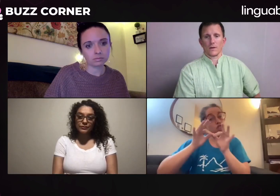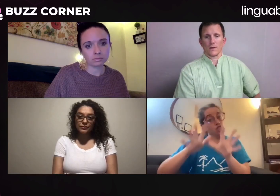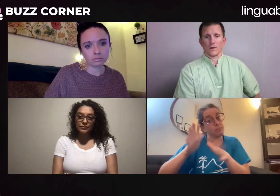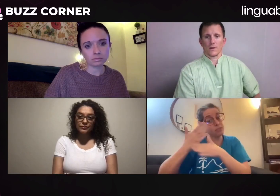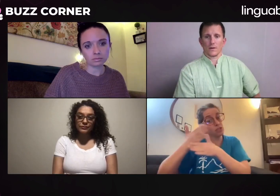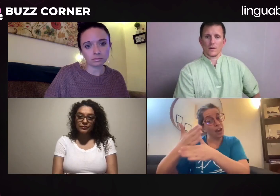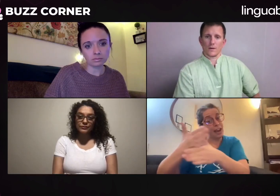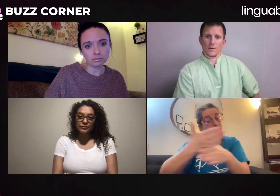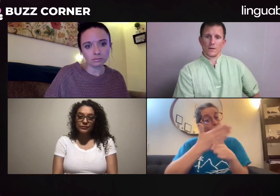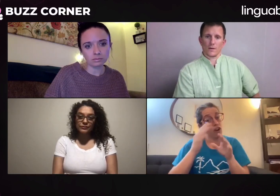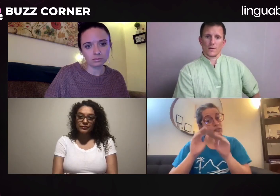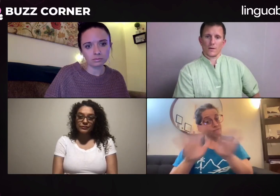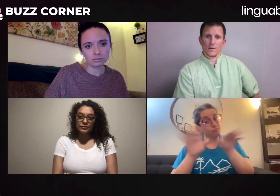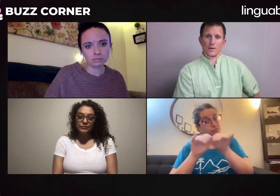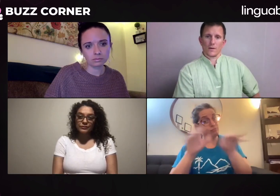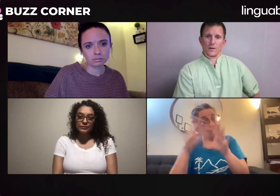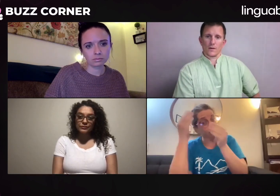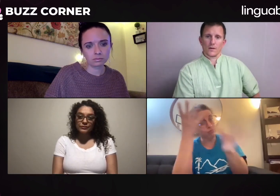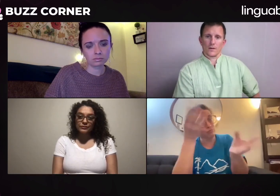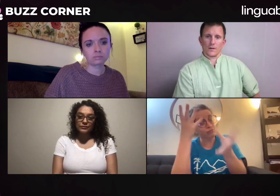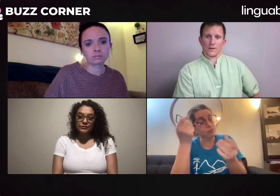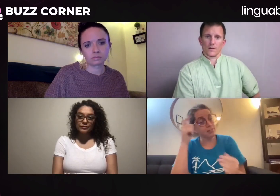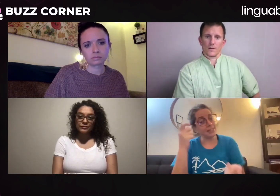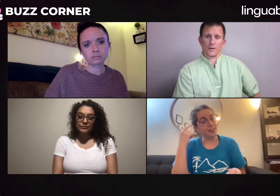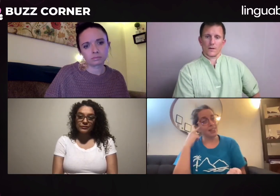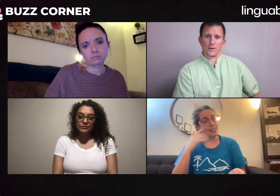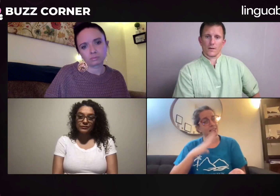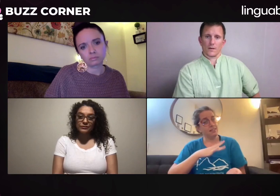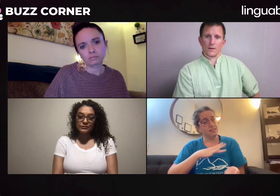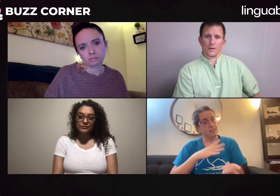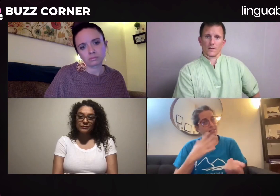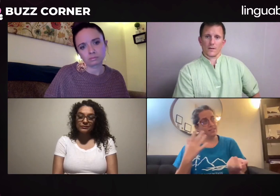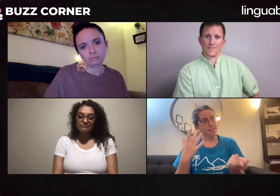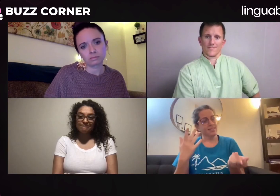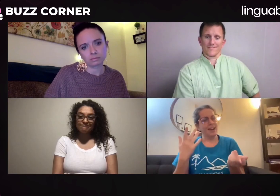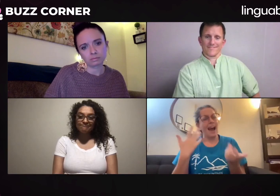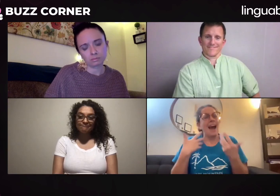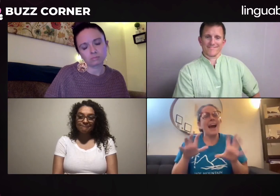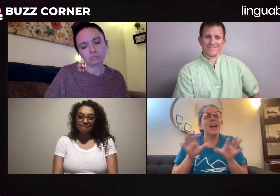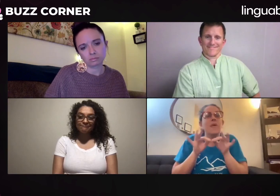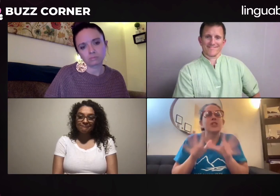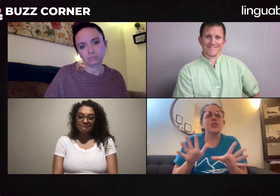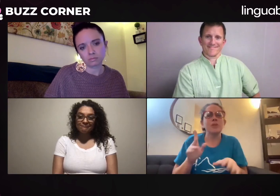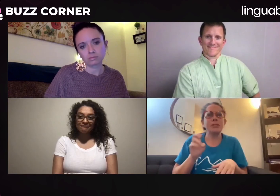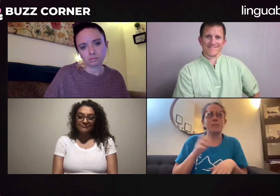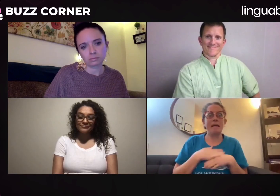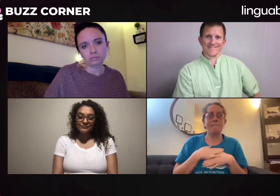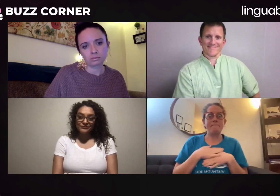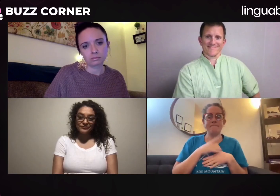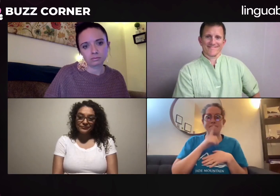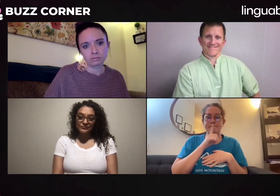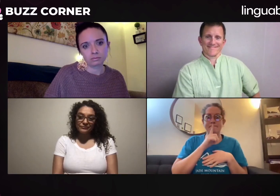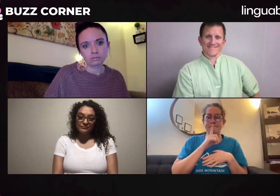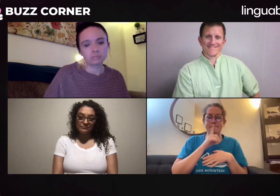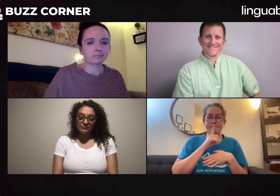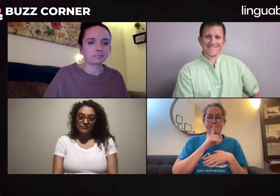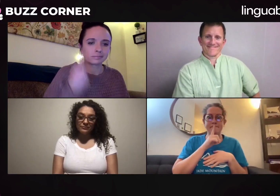let's say, about a production that's upcoming and an interpreter is involved, should that interpreter share it on social media and amongst their network